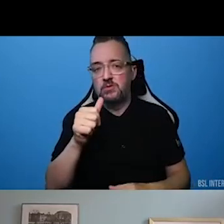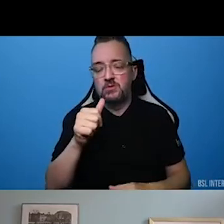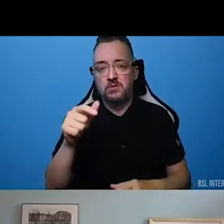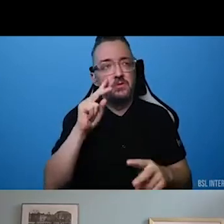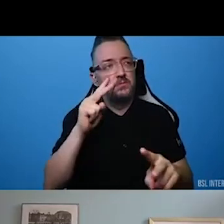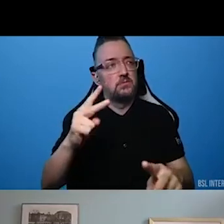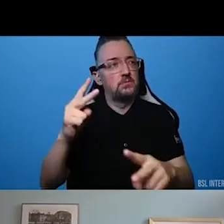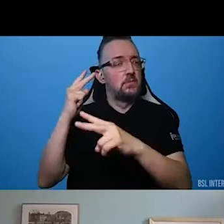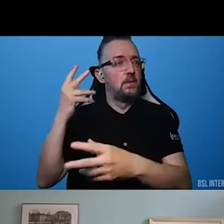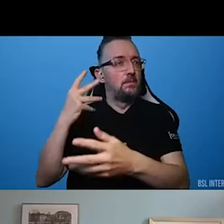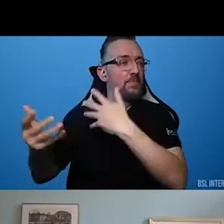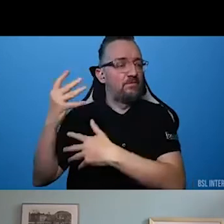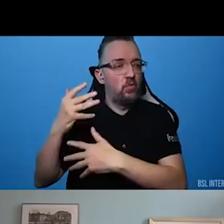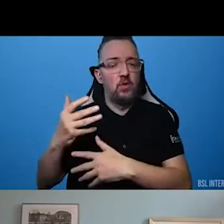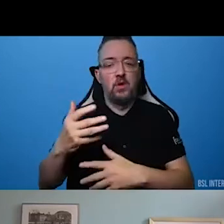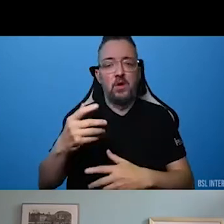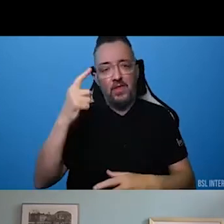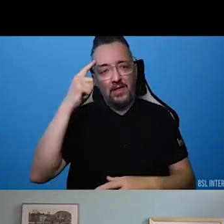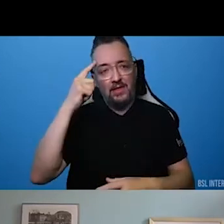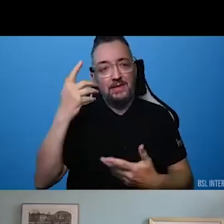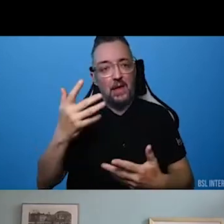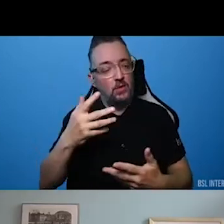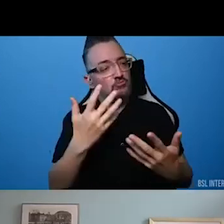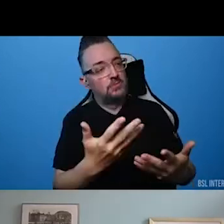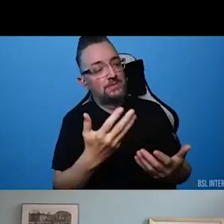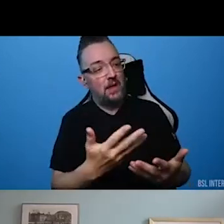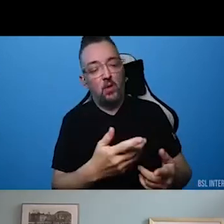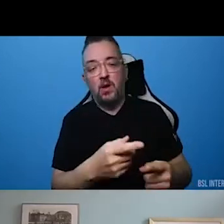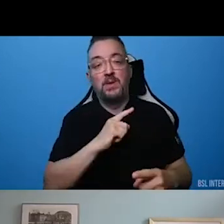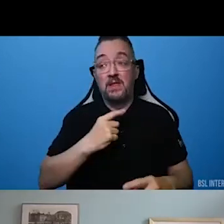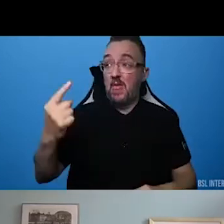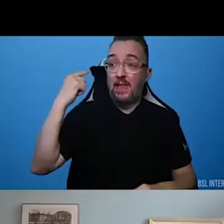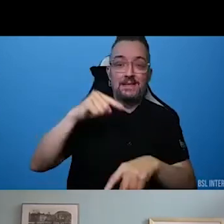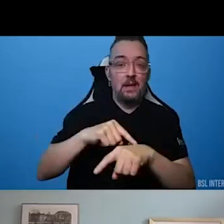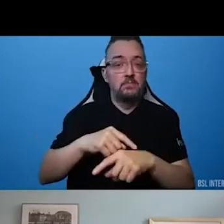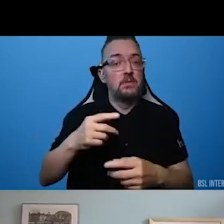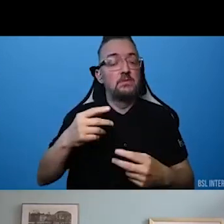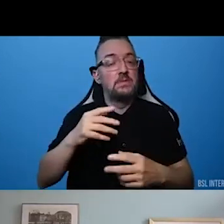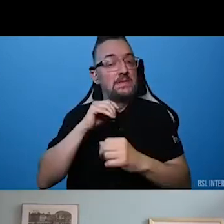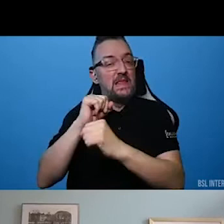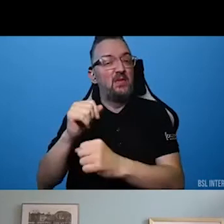or judge history with the eyes of the present and that slavery was just completely accepted in those days.